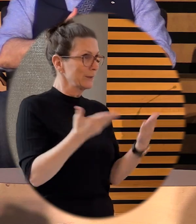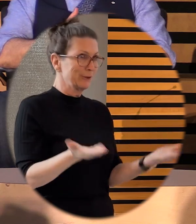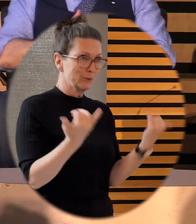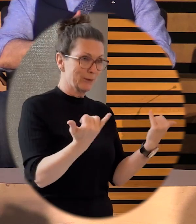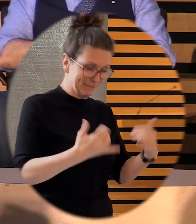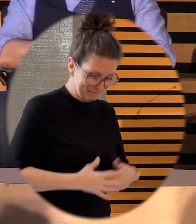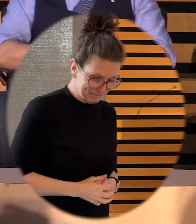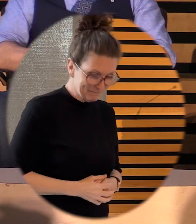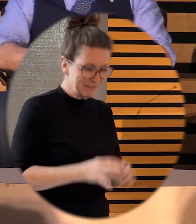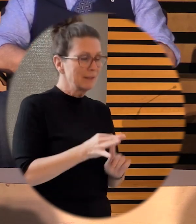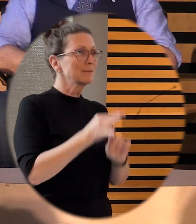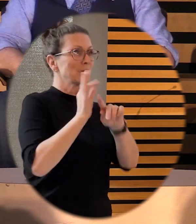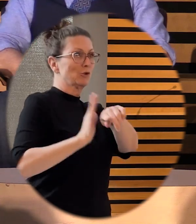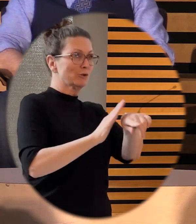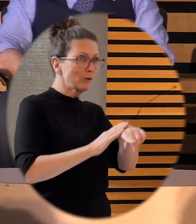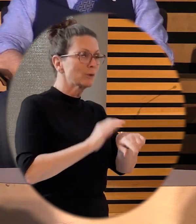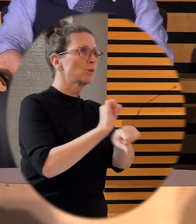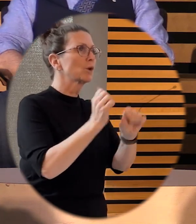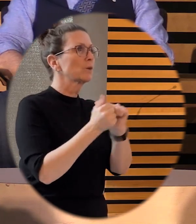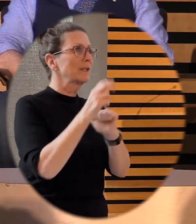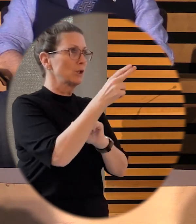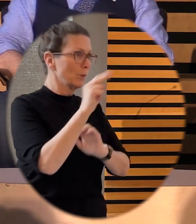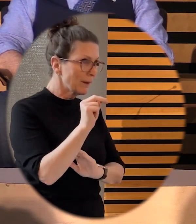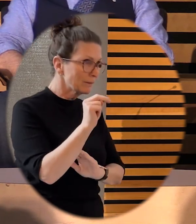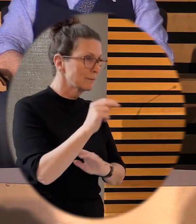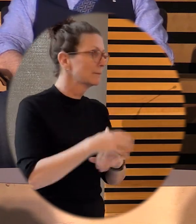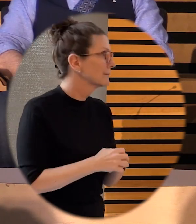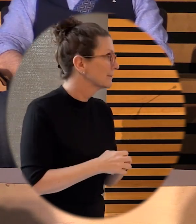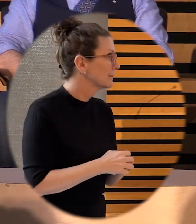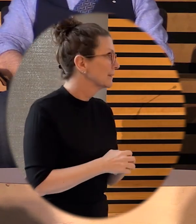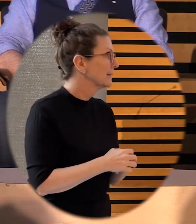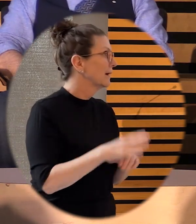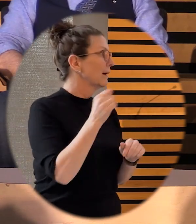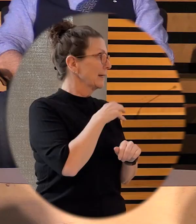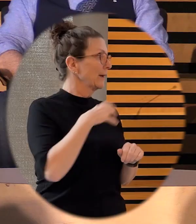consultant status with United Nations Council on Economics and Social Development and was the